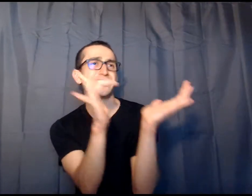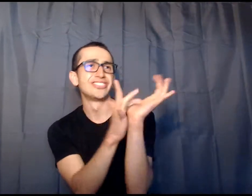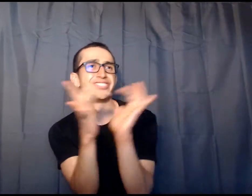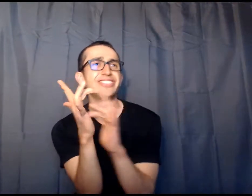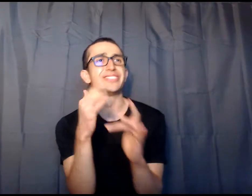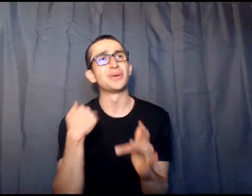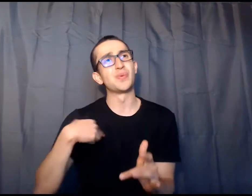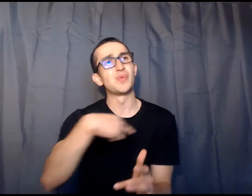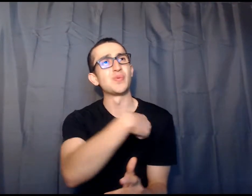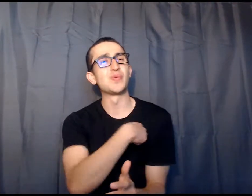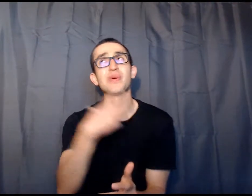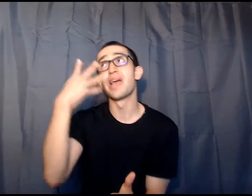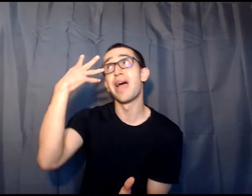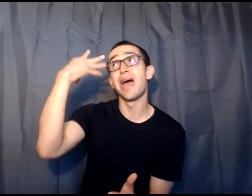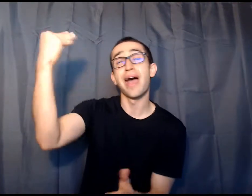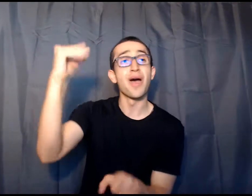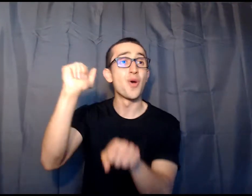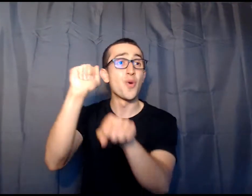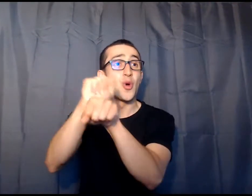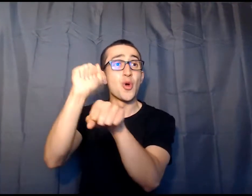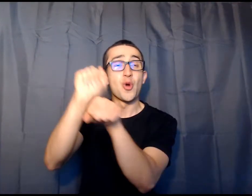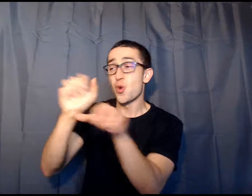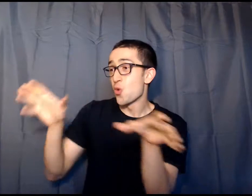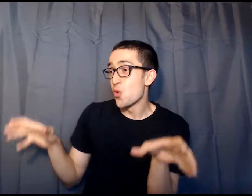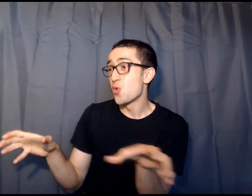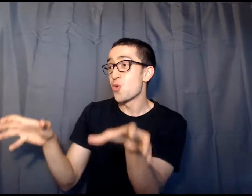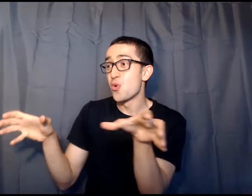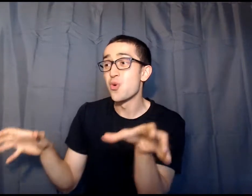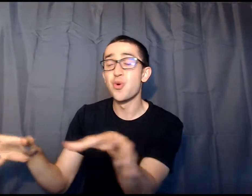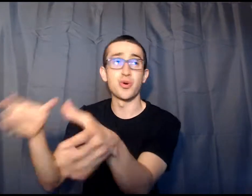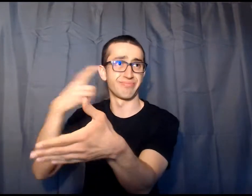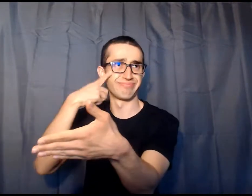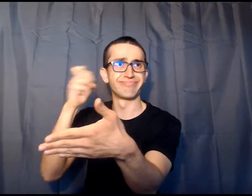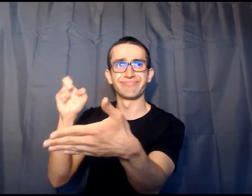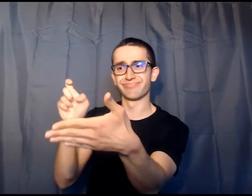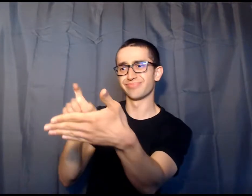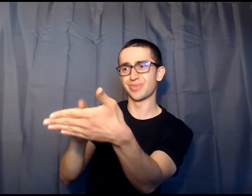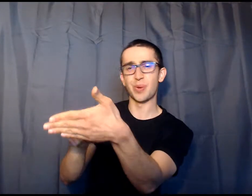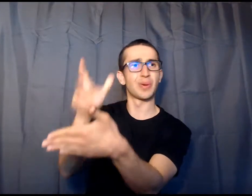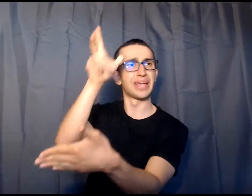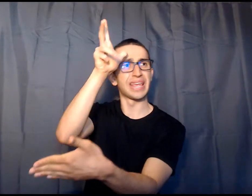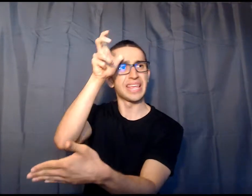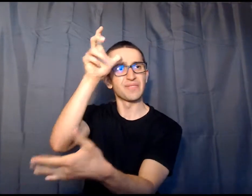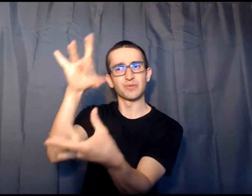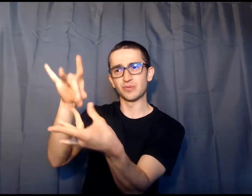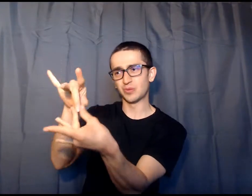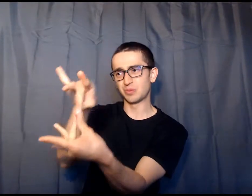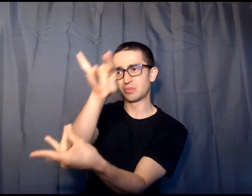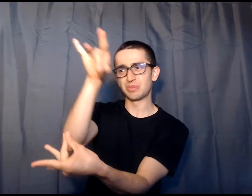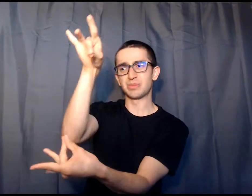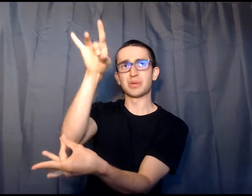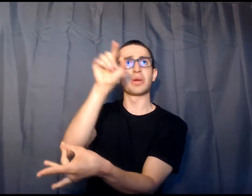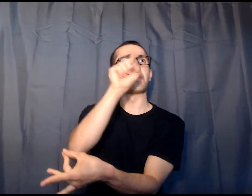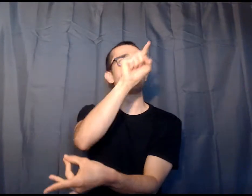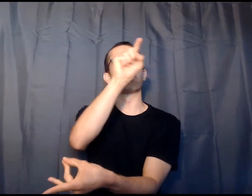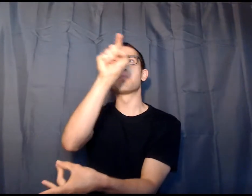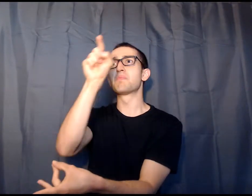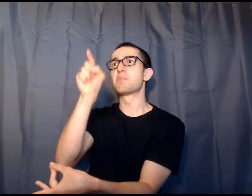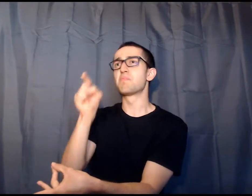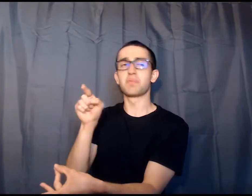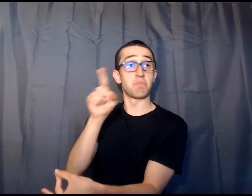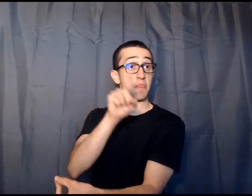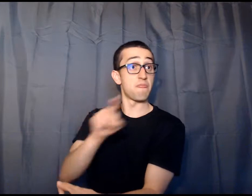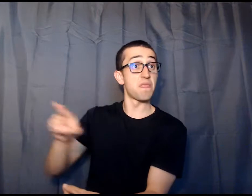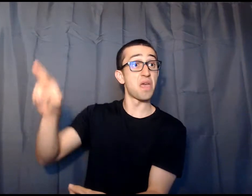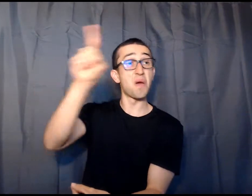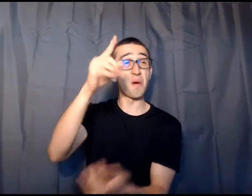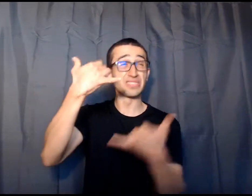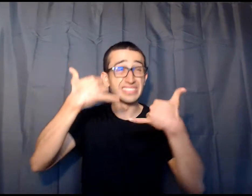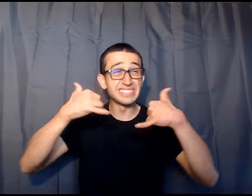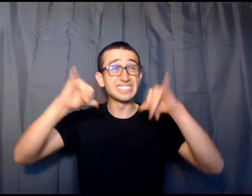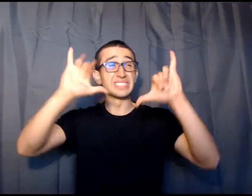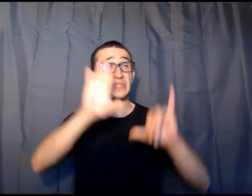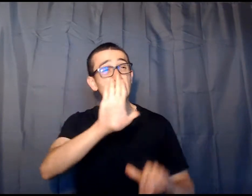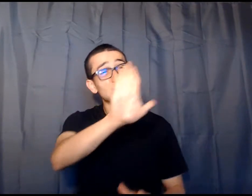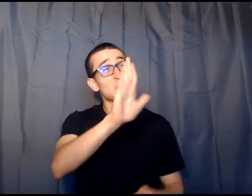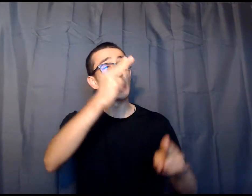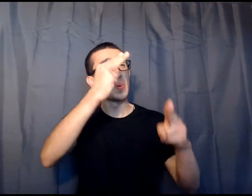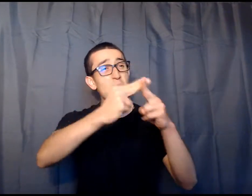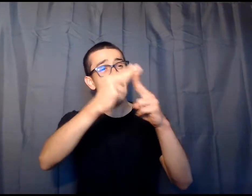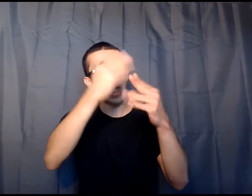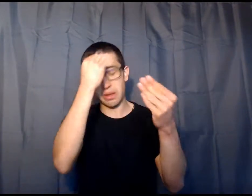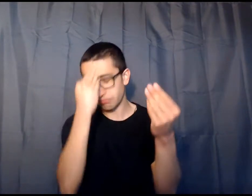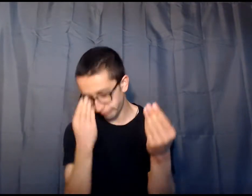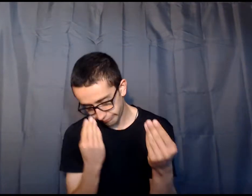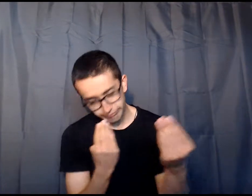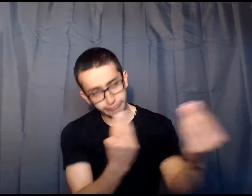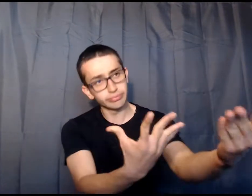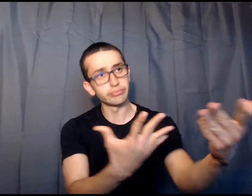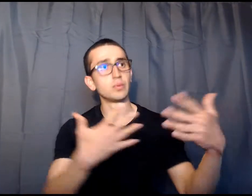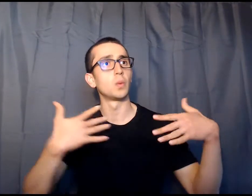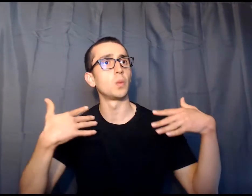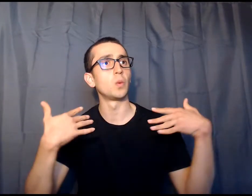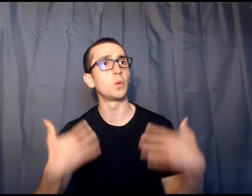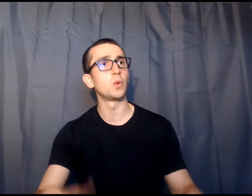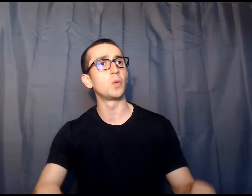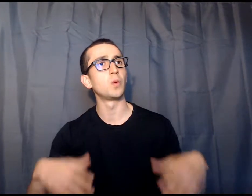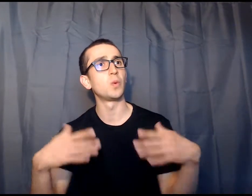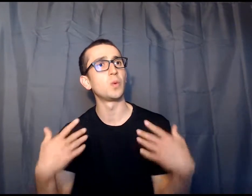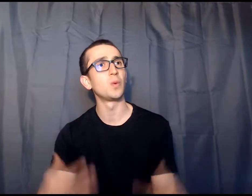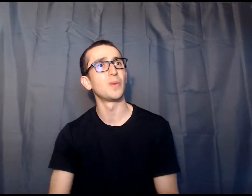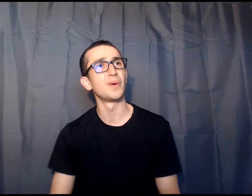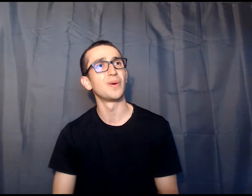"Lord, even the demons are subject to us because of your name."